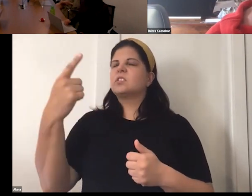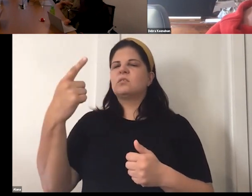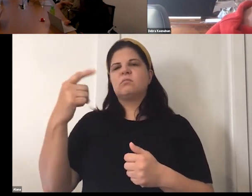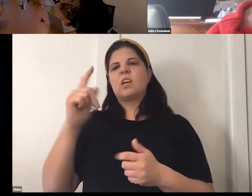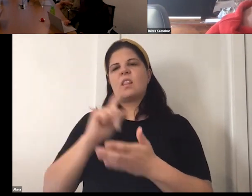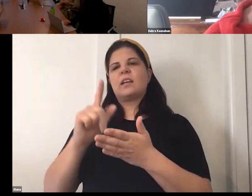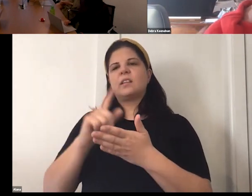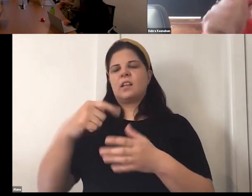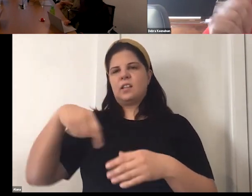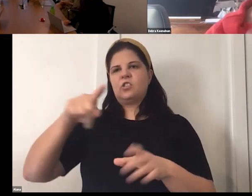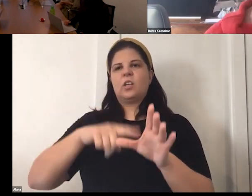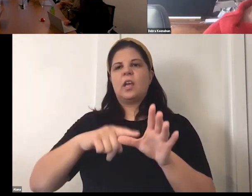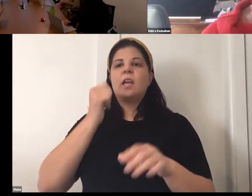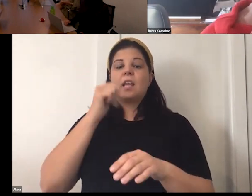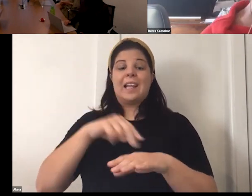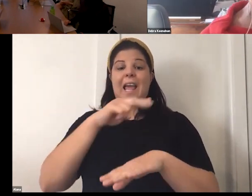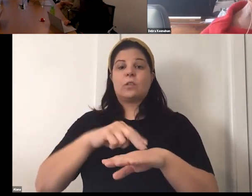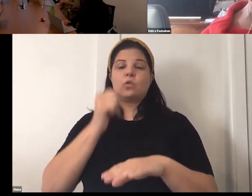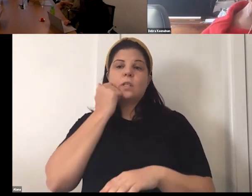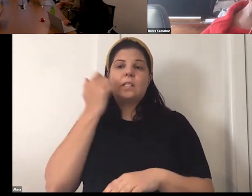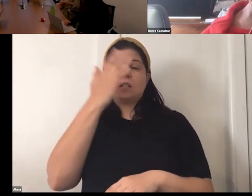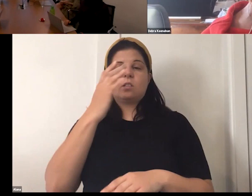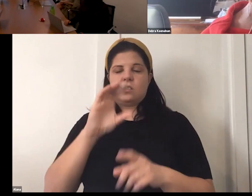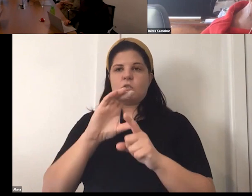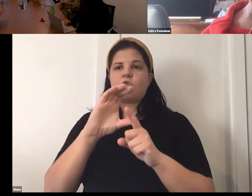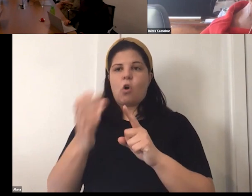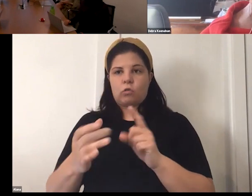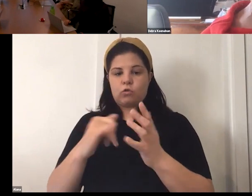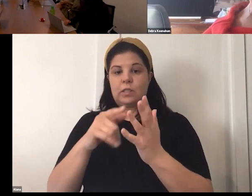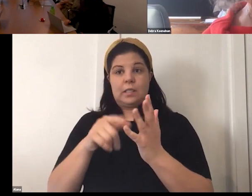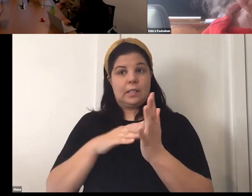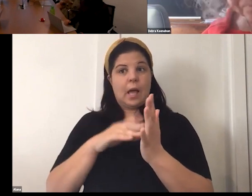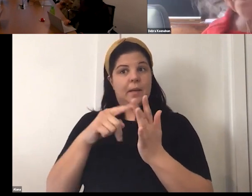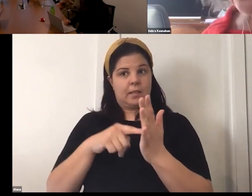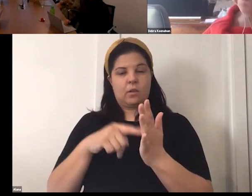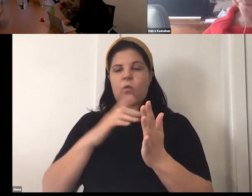This first nations the space is critical. More power to you."